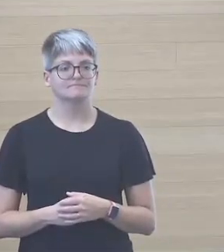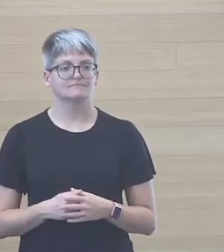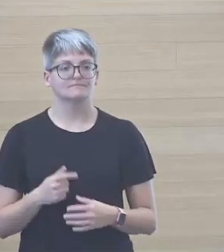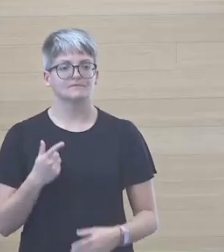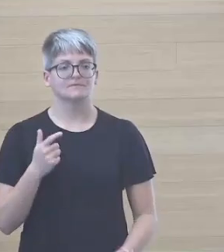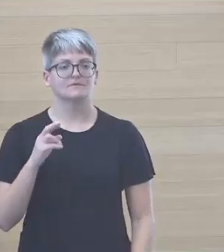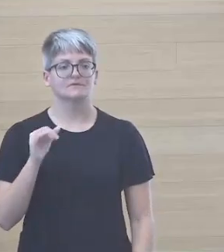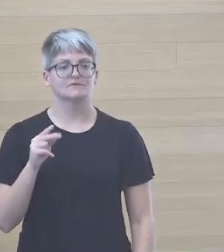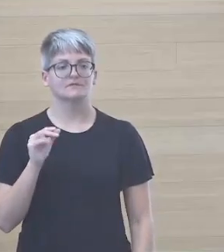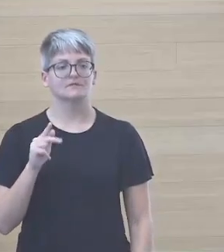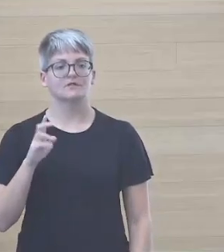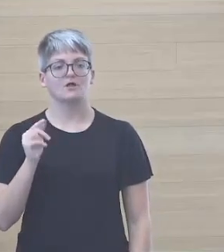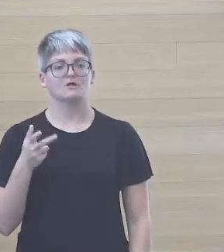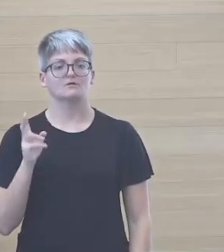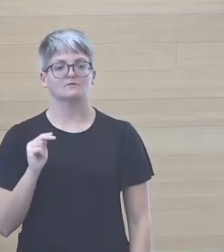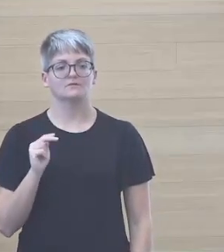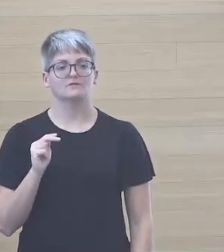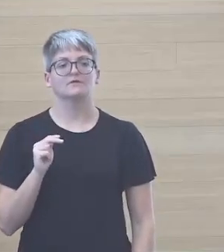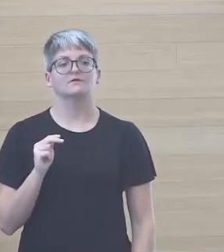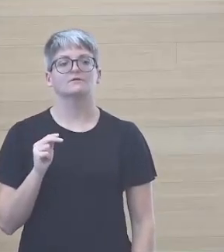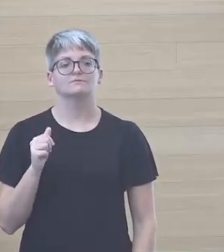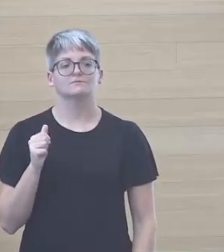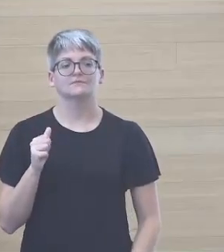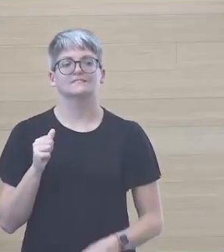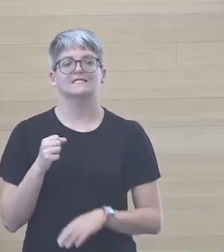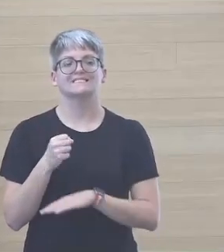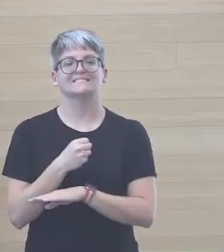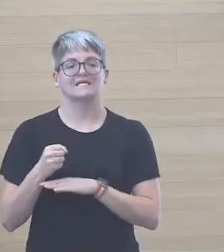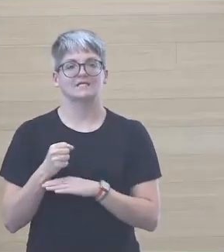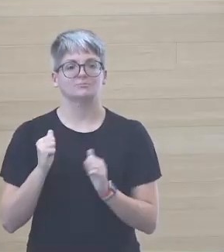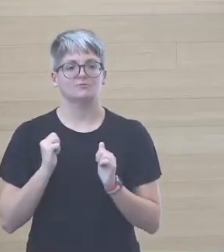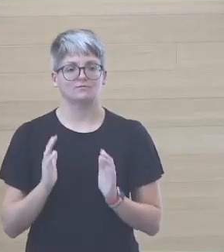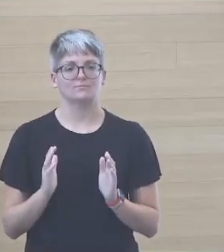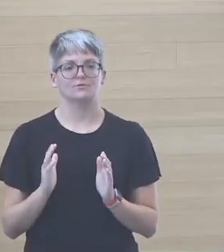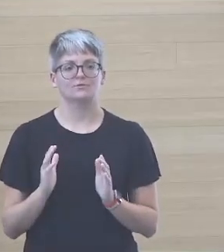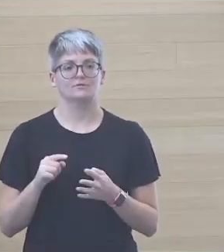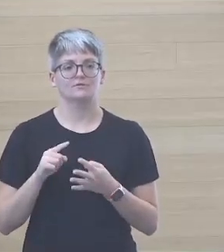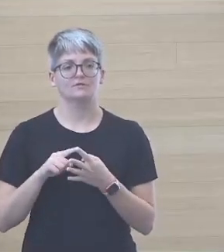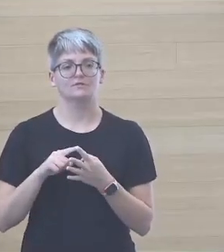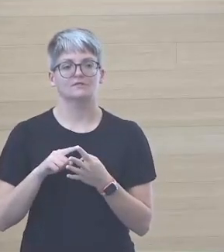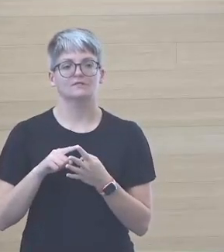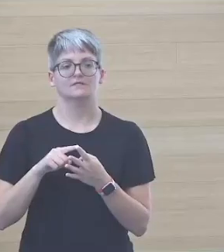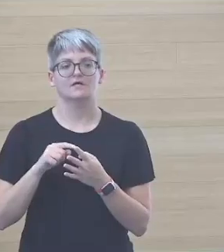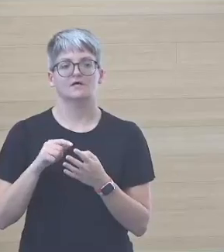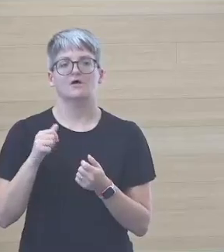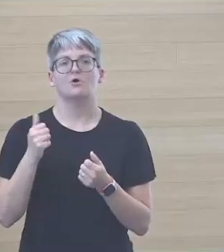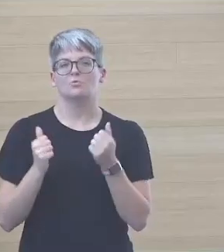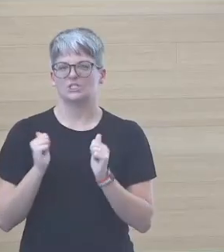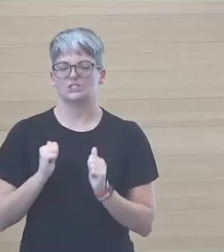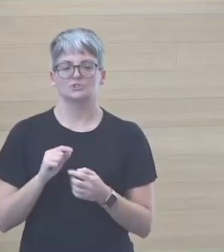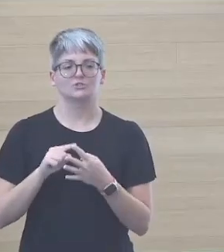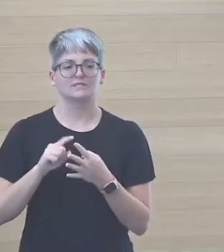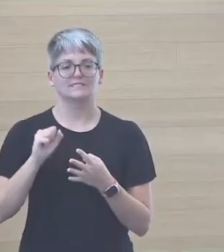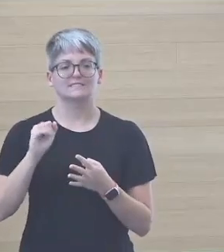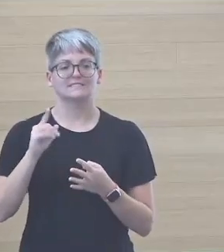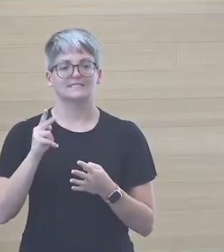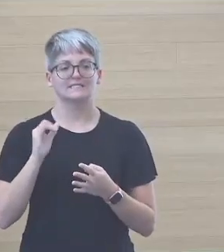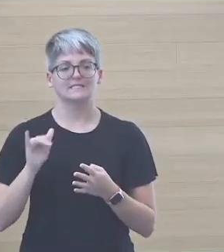which was The Sydney Opera House, The Wilbur, Carnegie Hall, The Boston Garden.